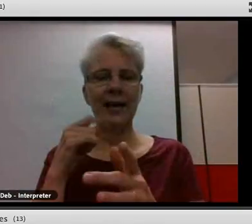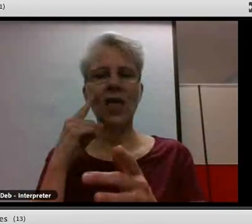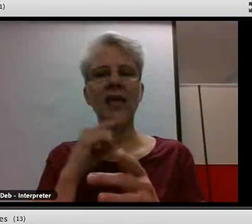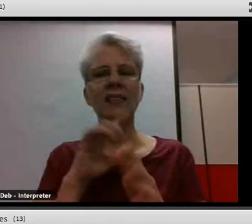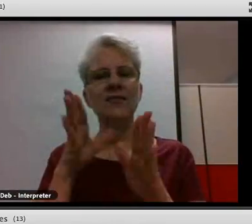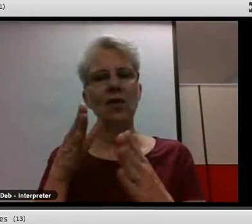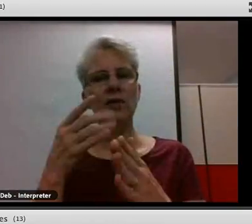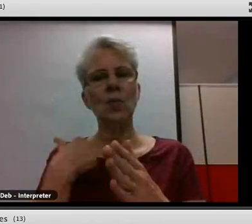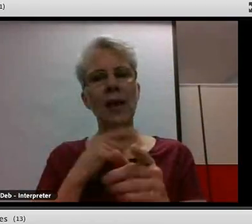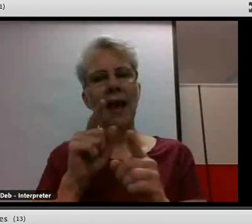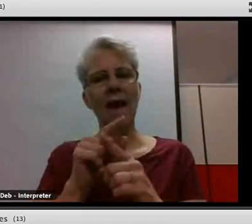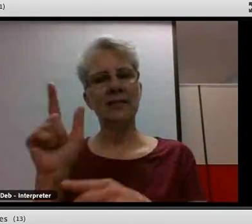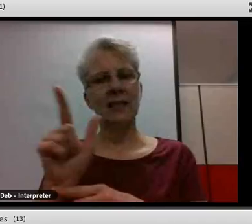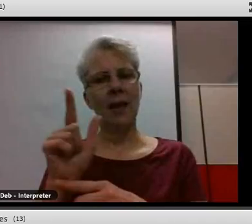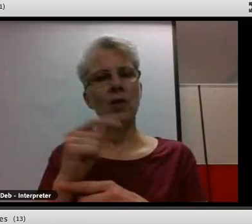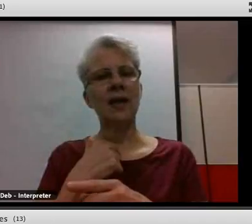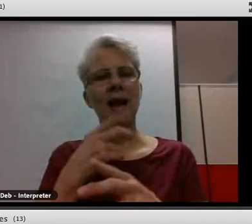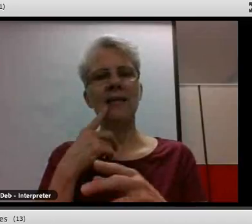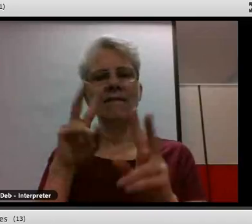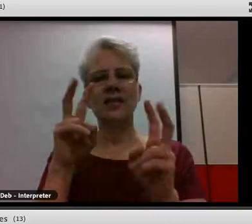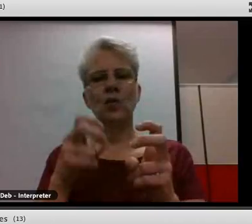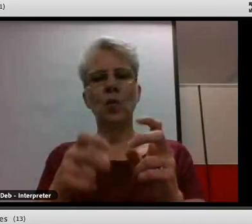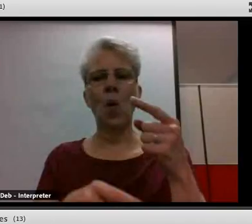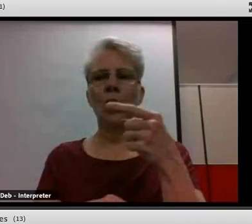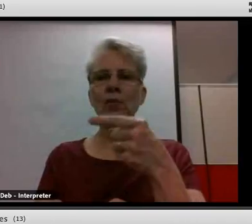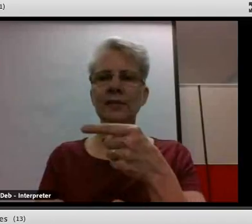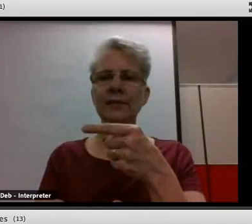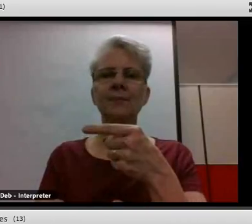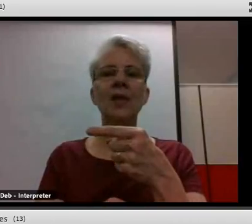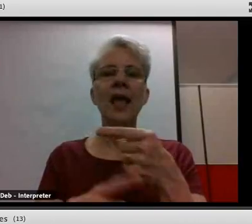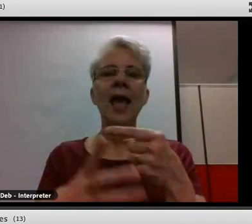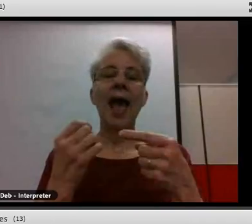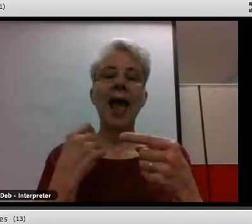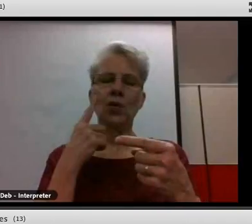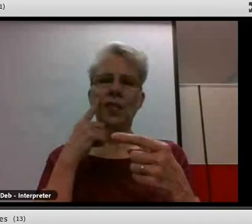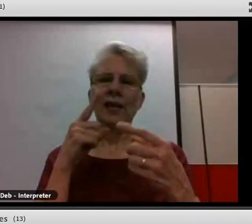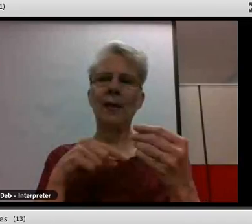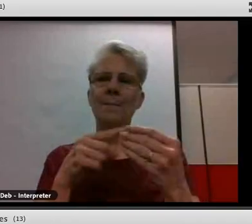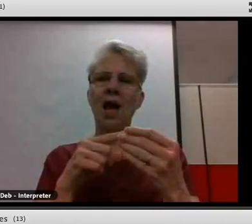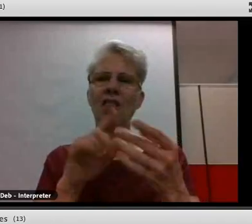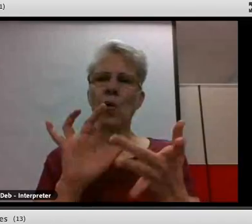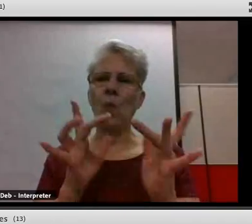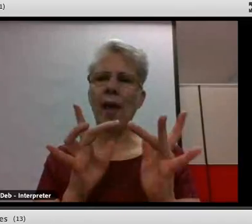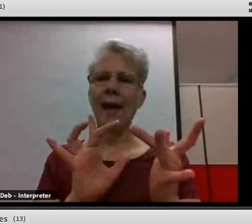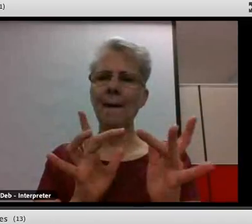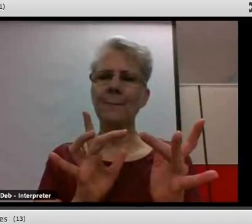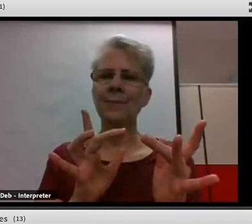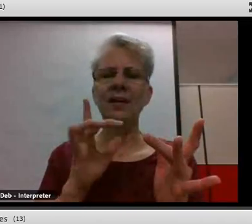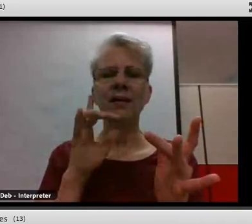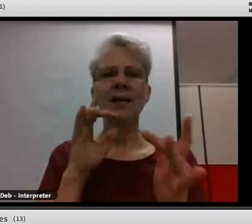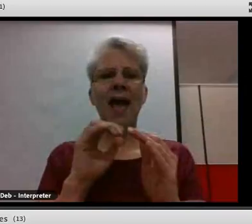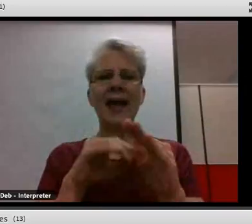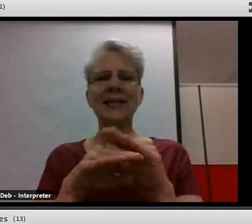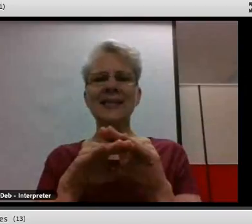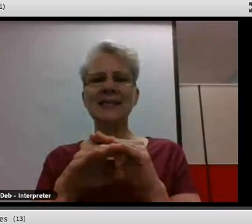who have autism and different things like that. And operable means you help users find information.